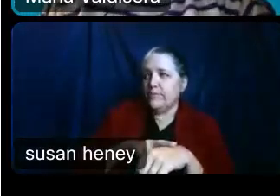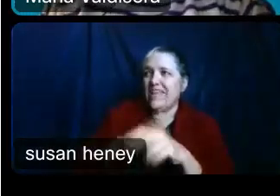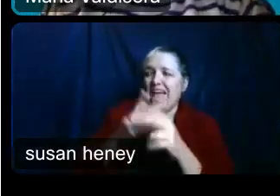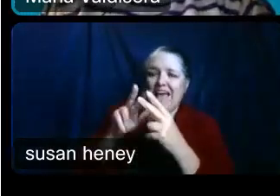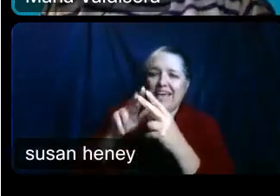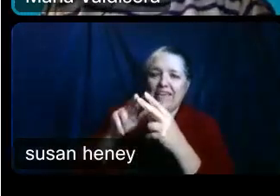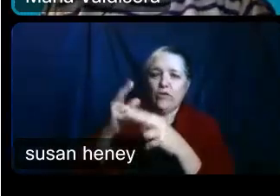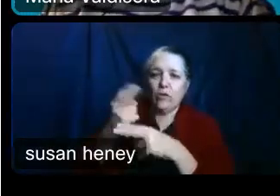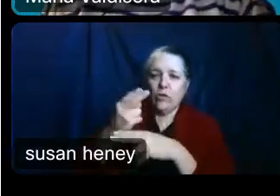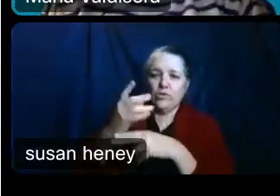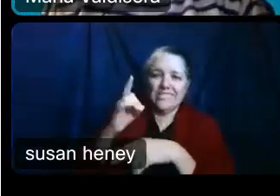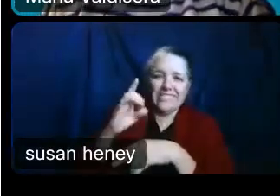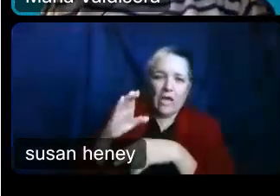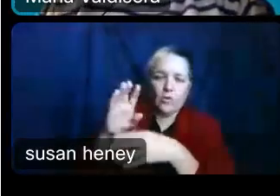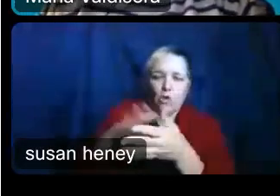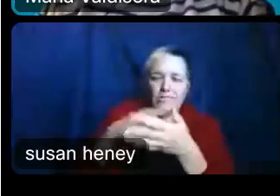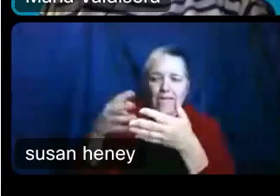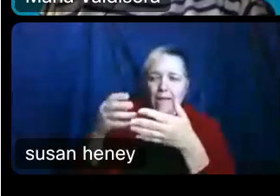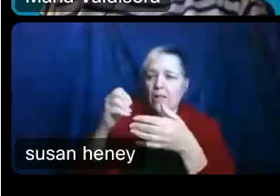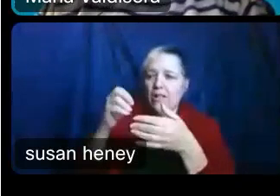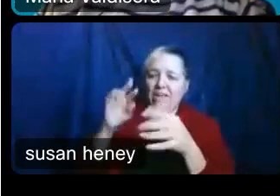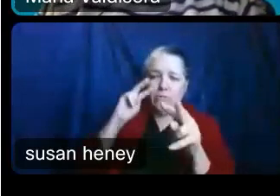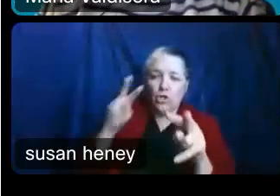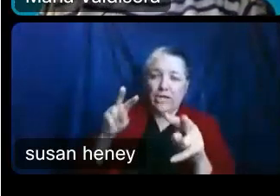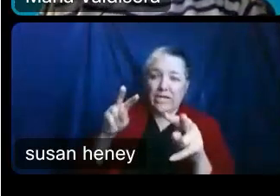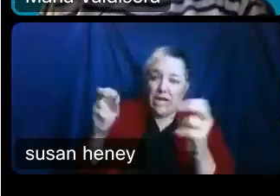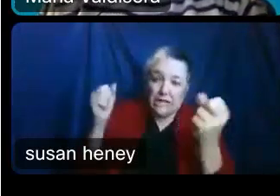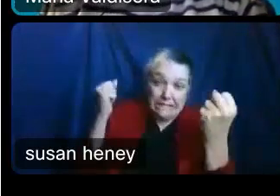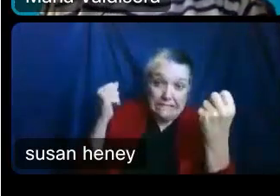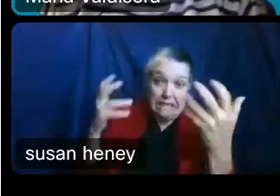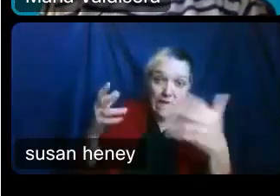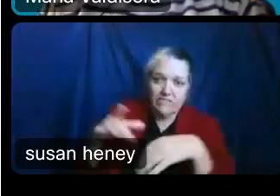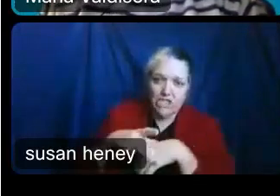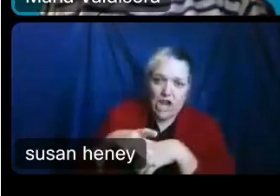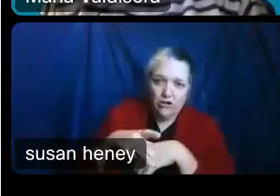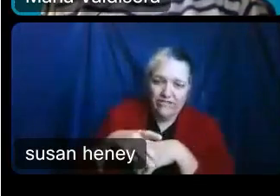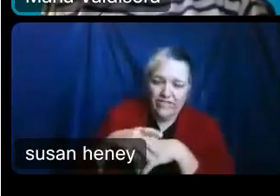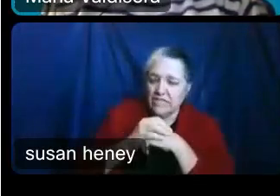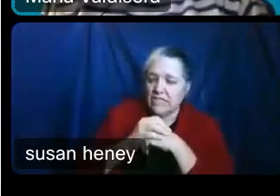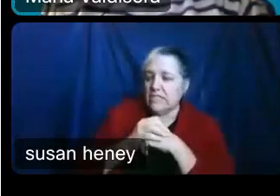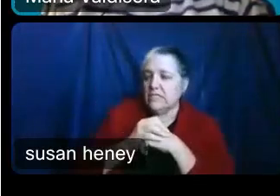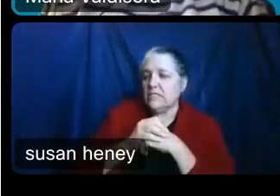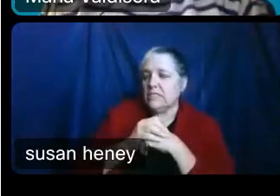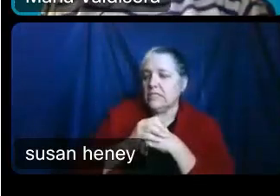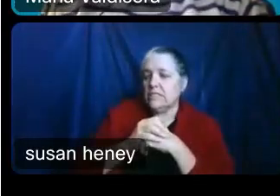table if I'm looking at a ton of, you know, geographies, like say all ZCTAs in the U.S.